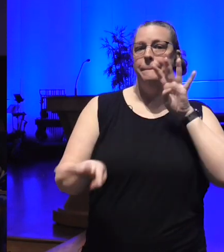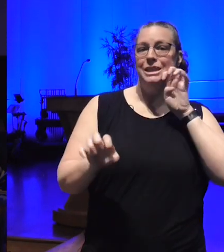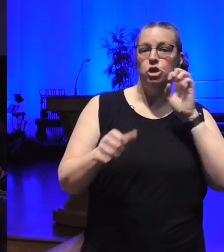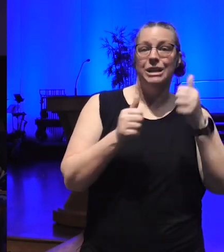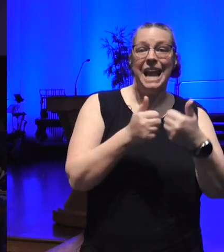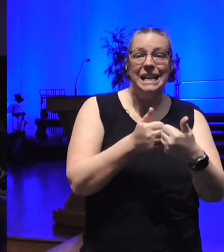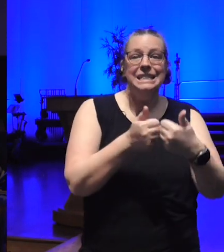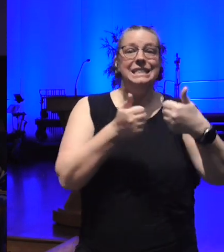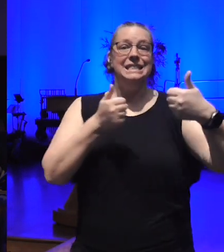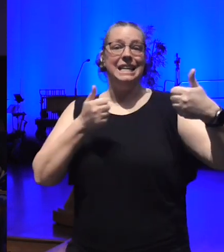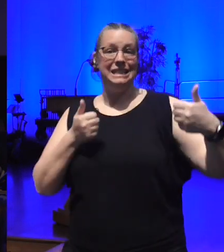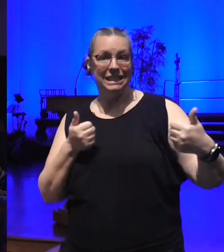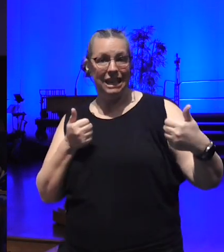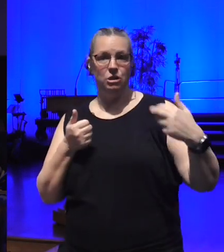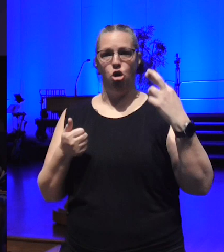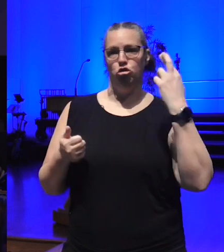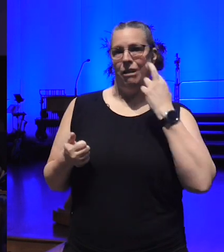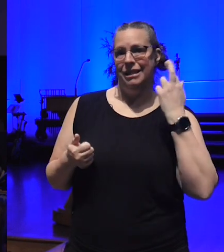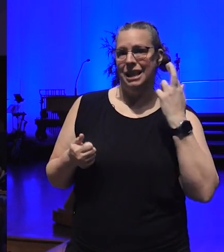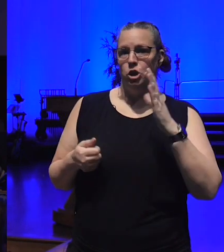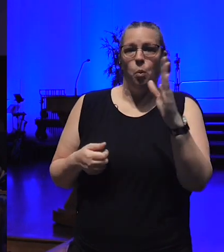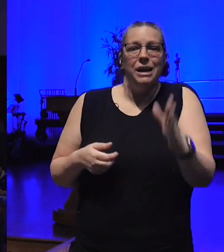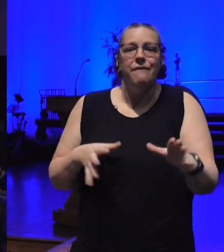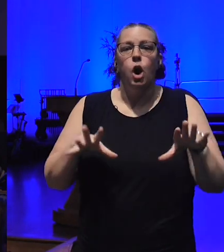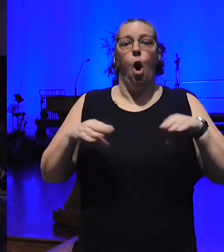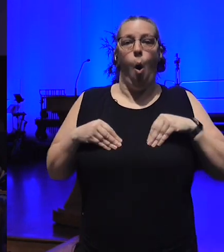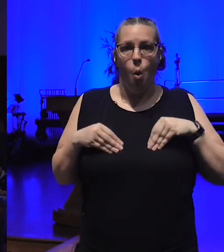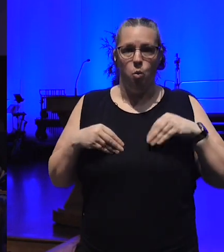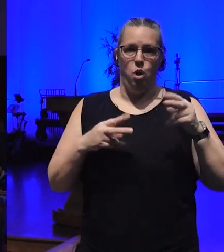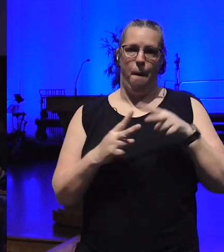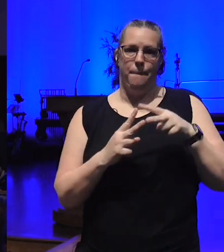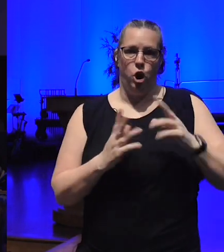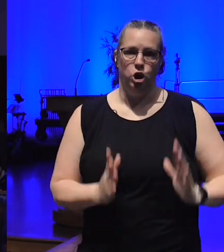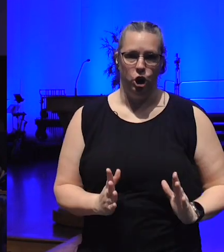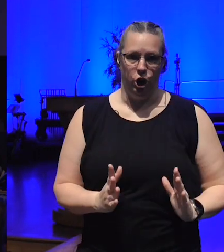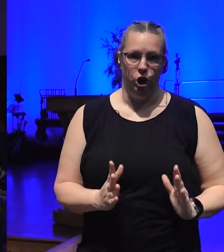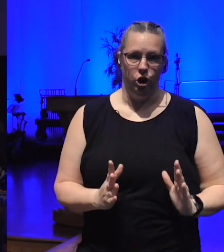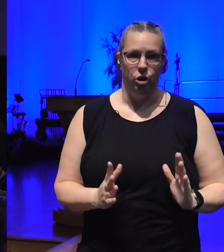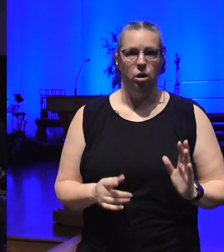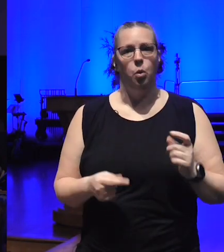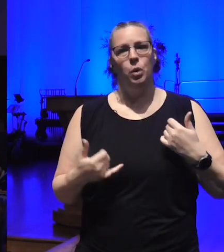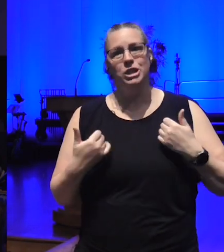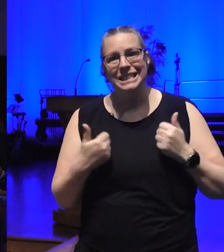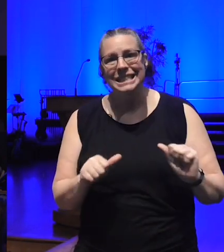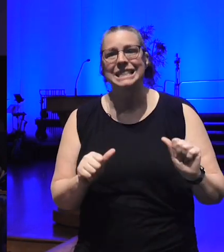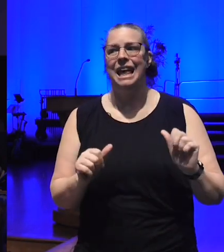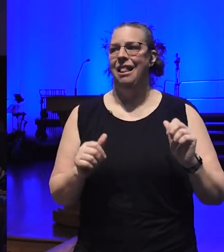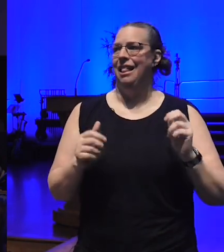realization that we never own our partner they are forever elusive even while we claim to know